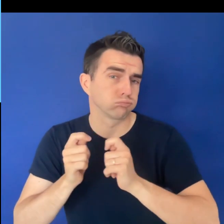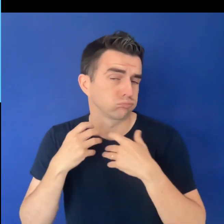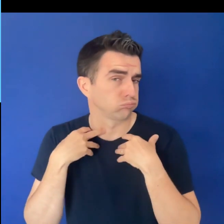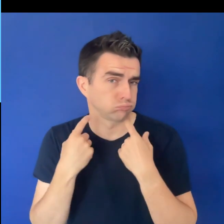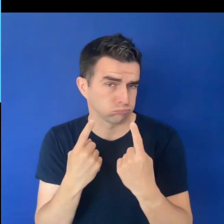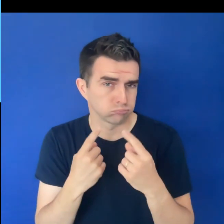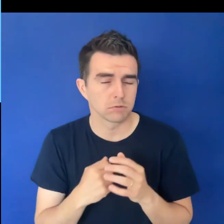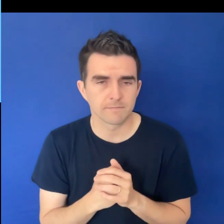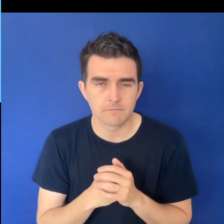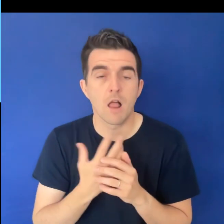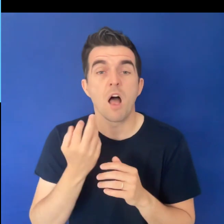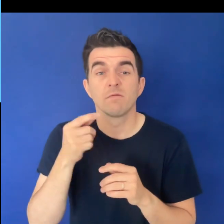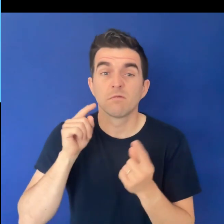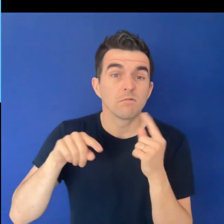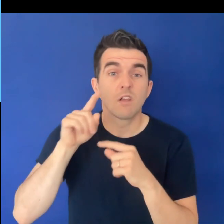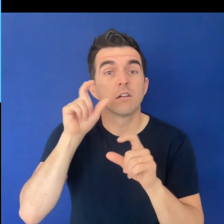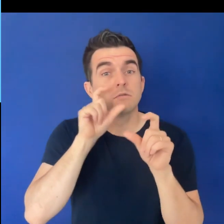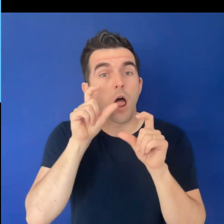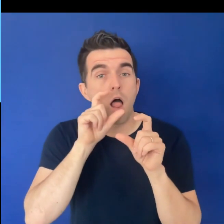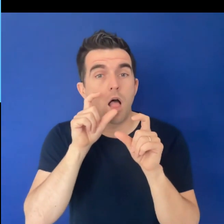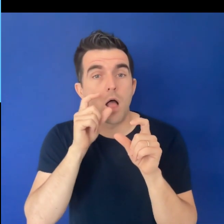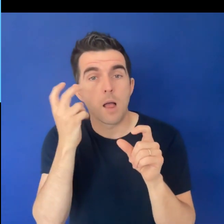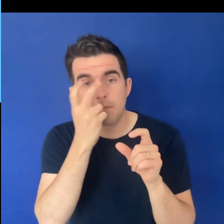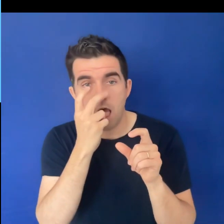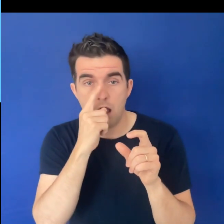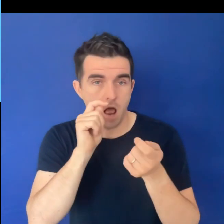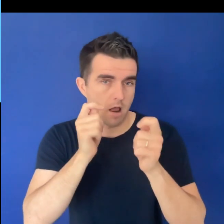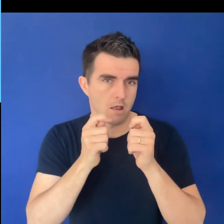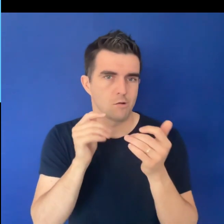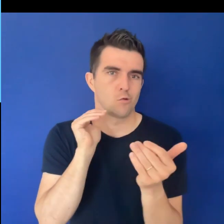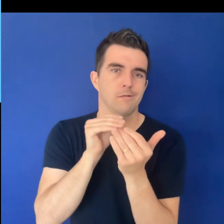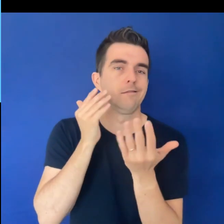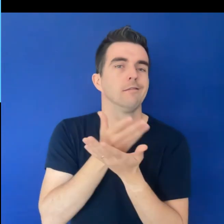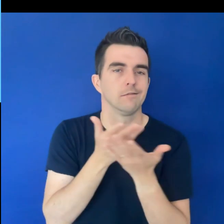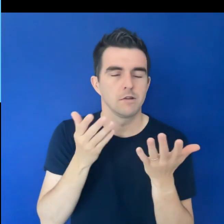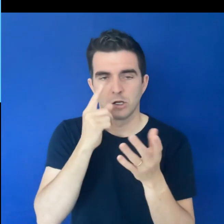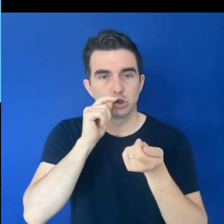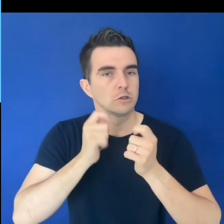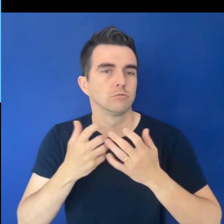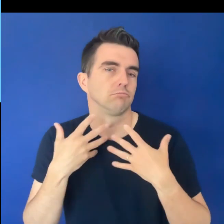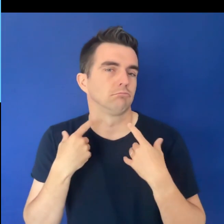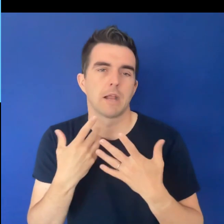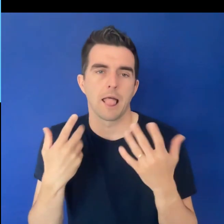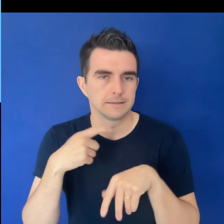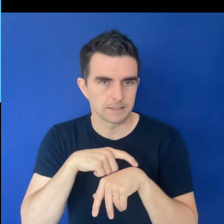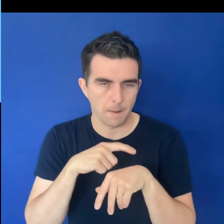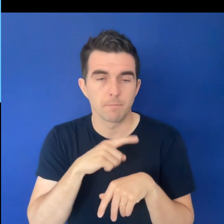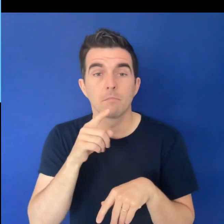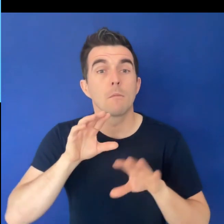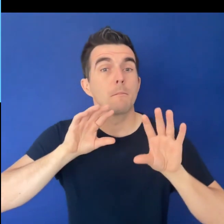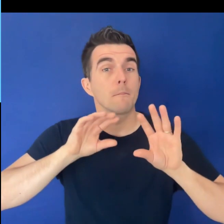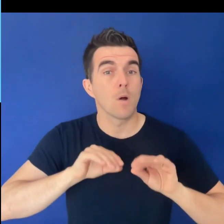some of which are color blind friendly, and these can be changed at any time. And on the pause menu, there is a tip button in